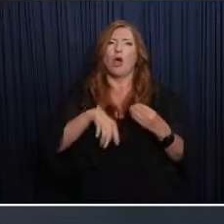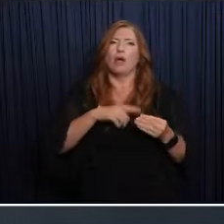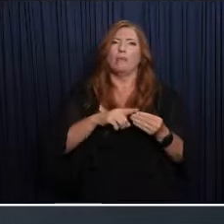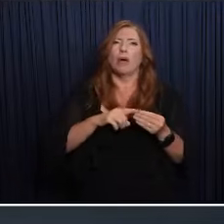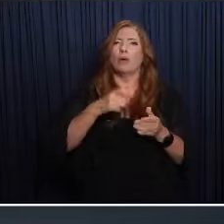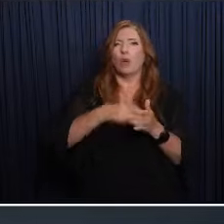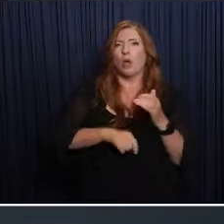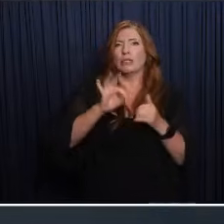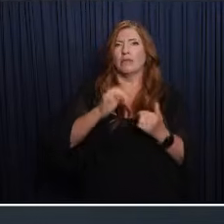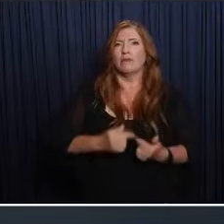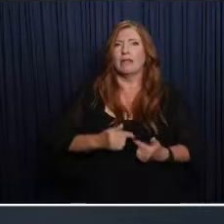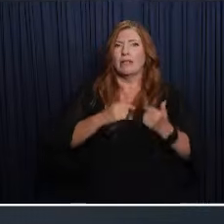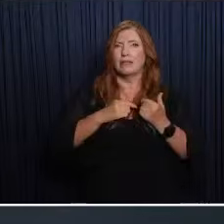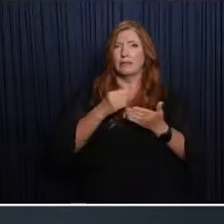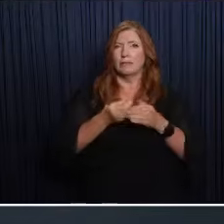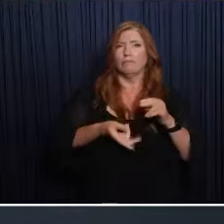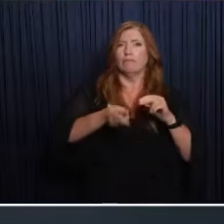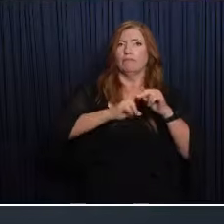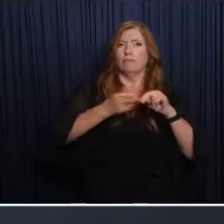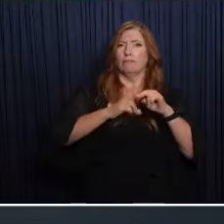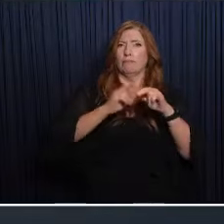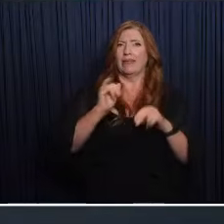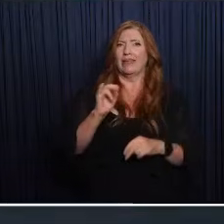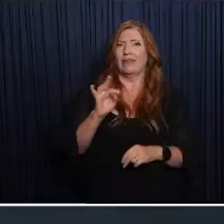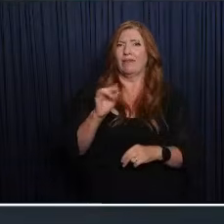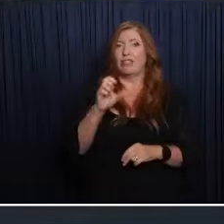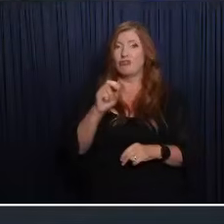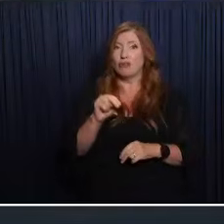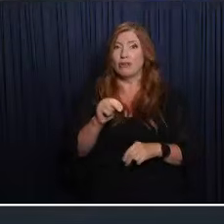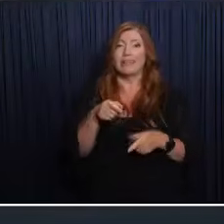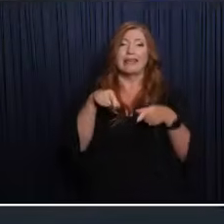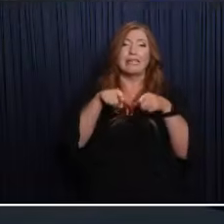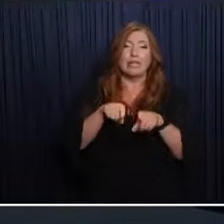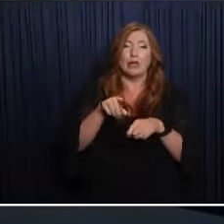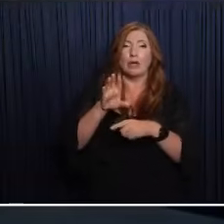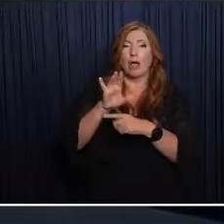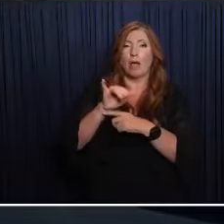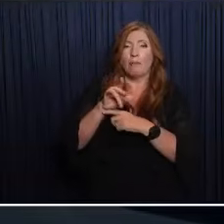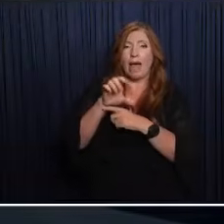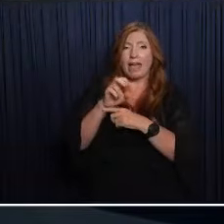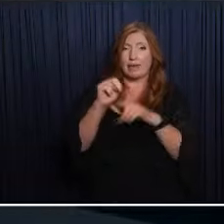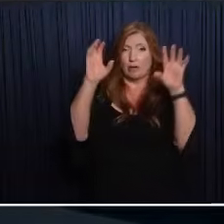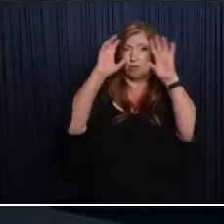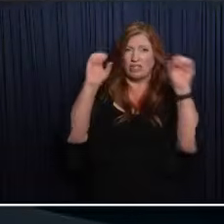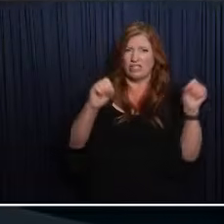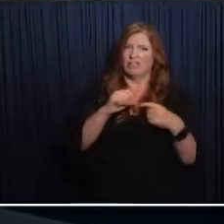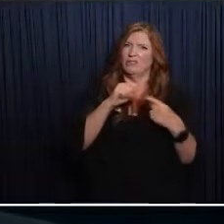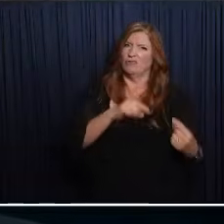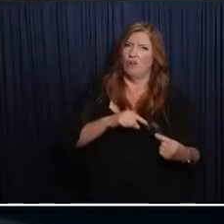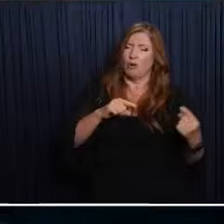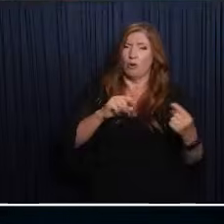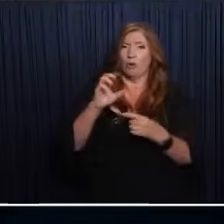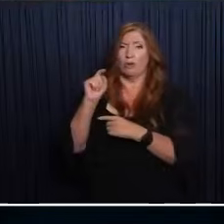THANK YOU. MR. FEELY, LET'S TALK ABOUT